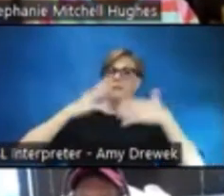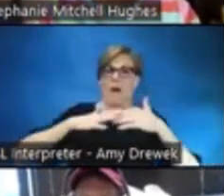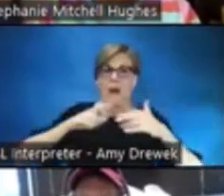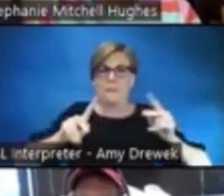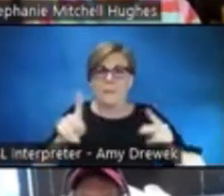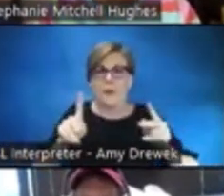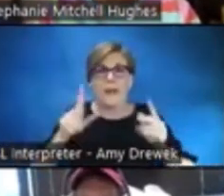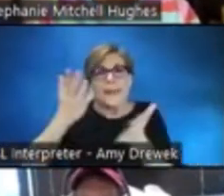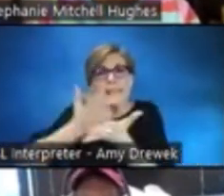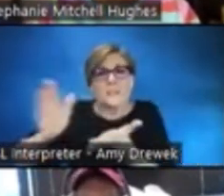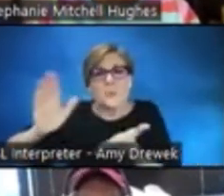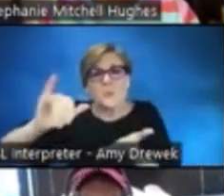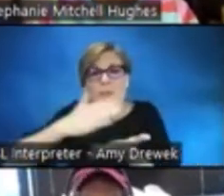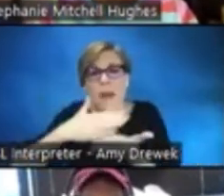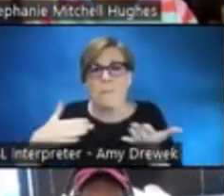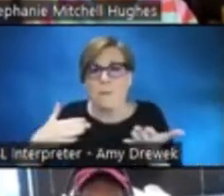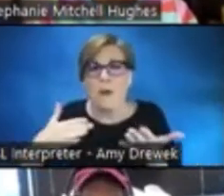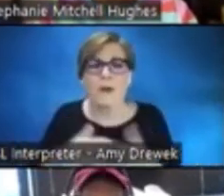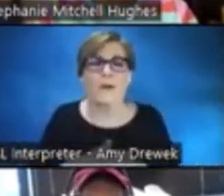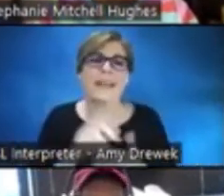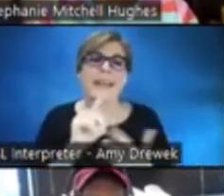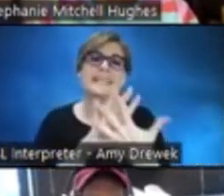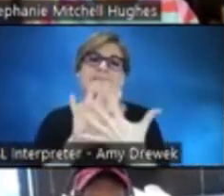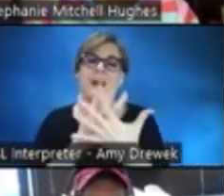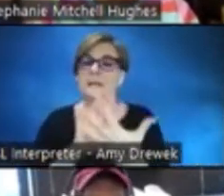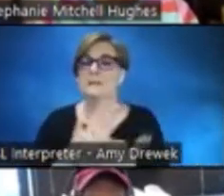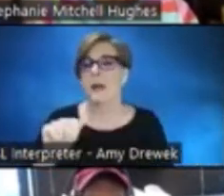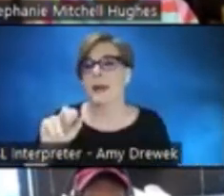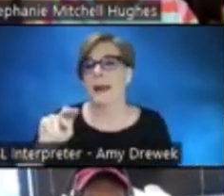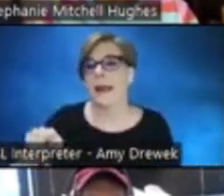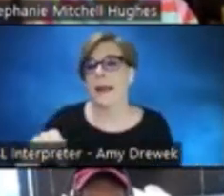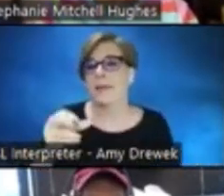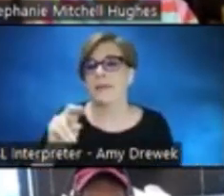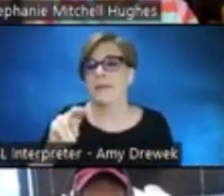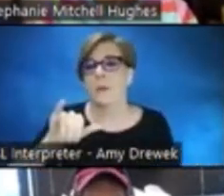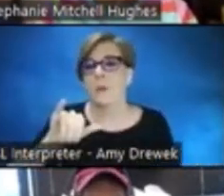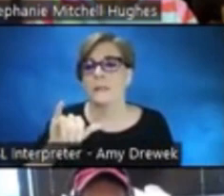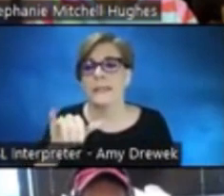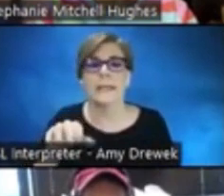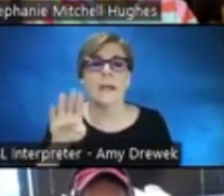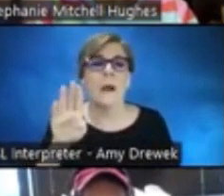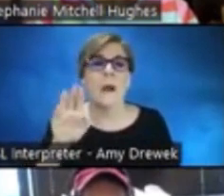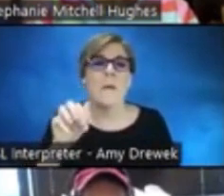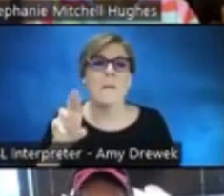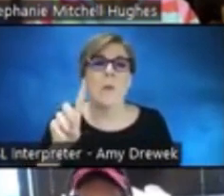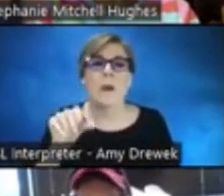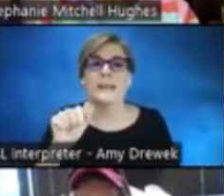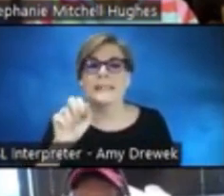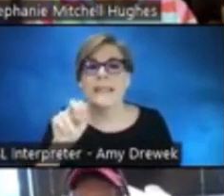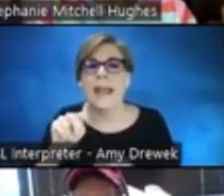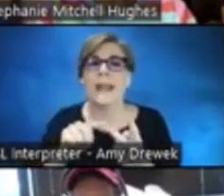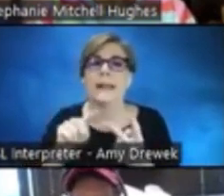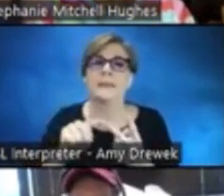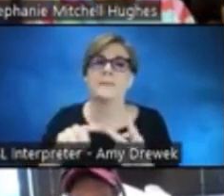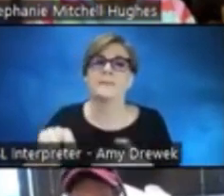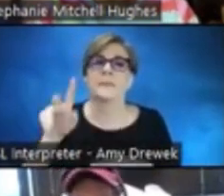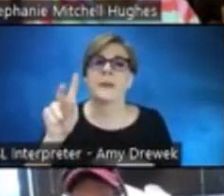IT IS FUZZED OUT, BUT ANTHONY BORDAIN, KATE SPADE, IT HAPPENED ALL OF THOSE TIMES.